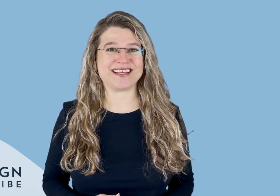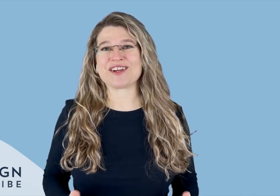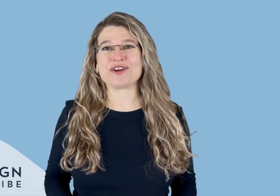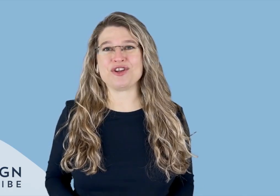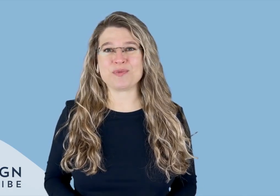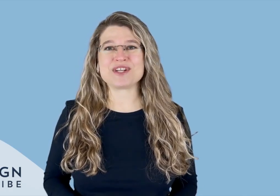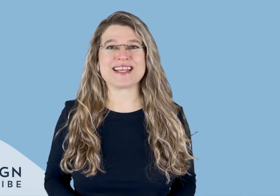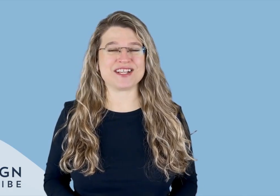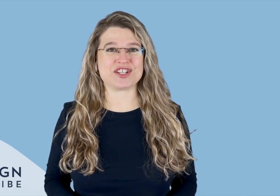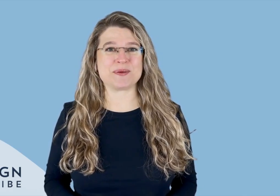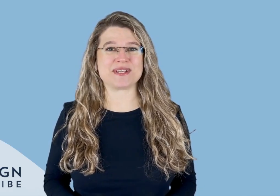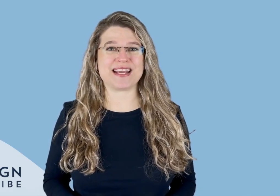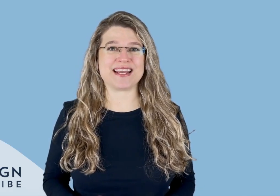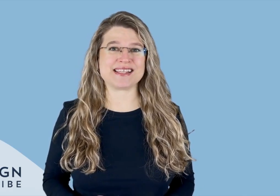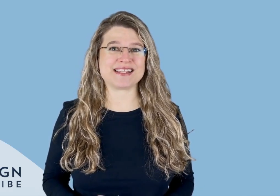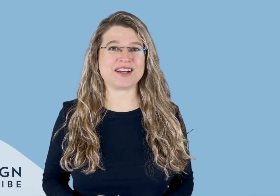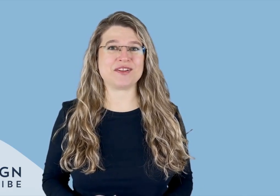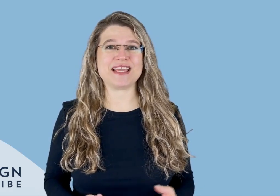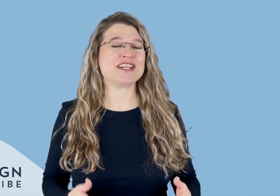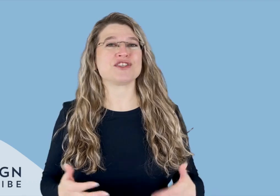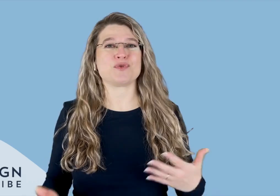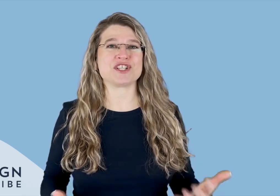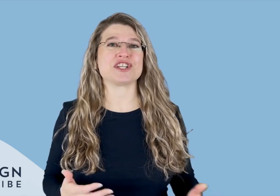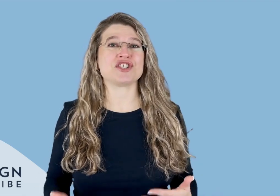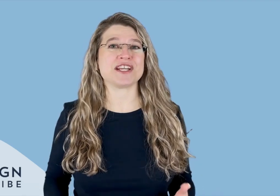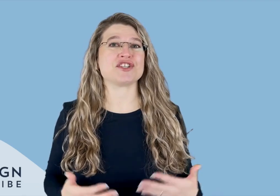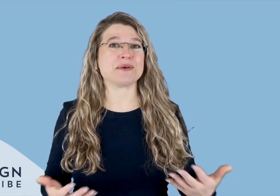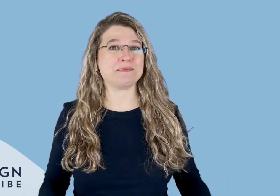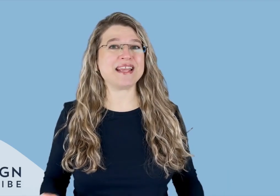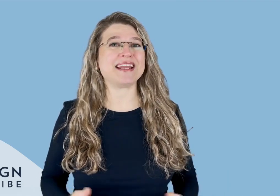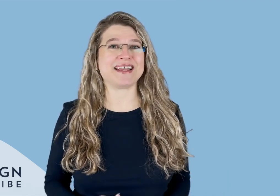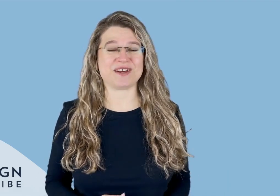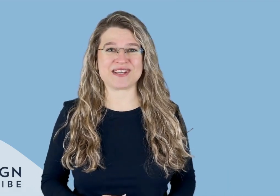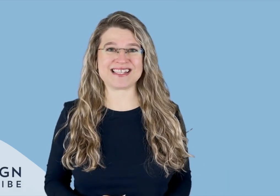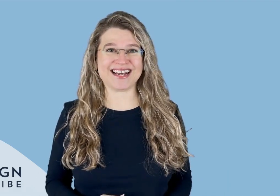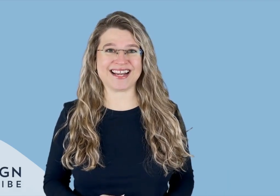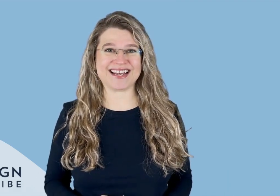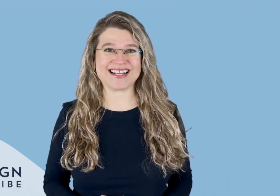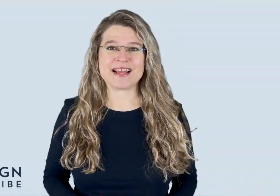There are numerous hand shapes in a SL, each of which can change the meaning of a sign.